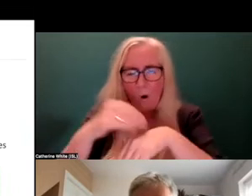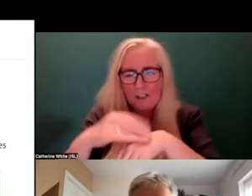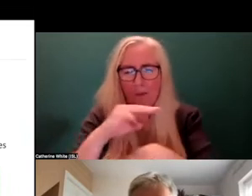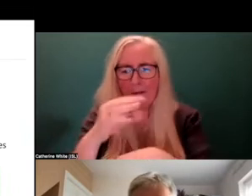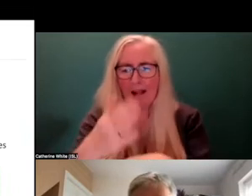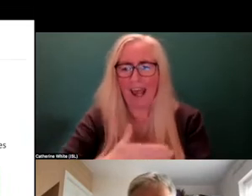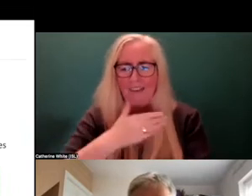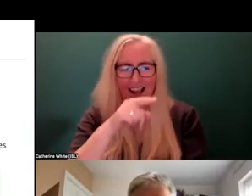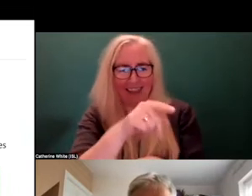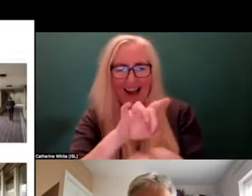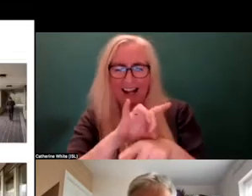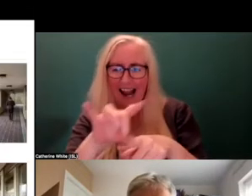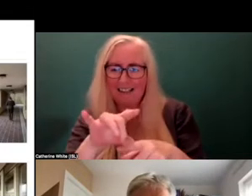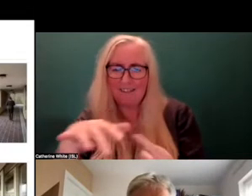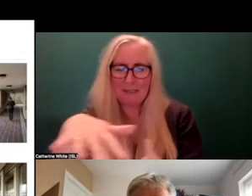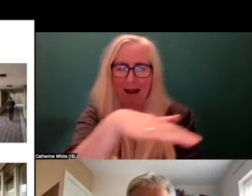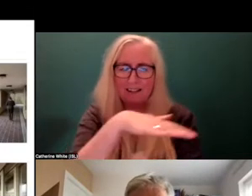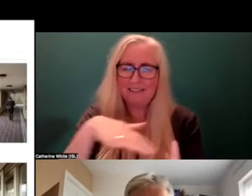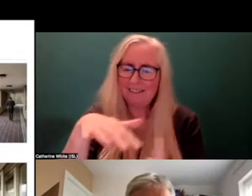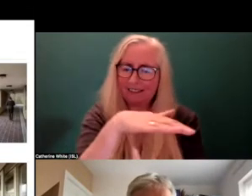of all the people living in these kinds of places.